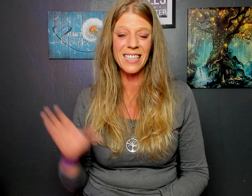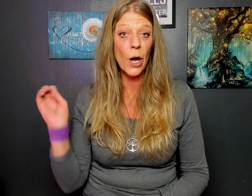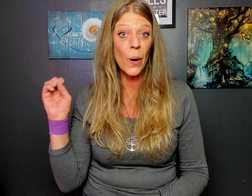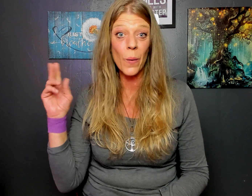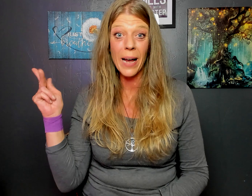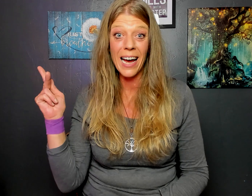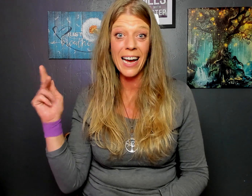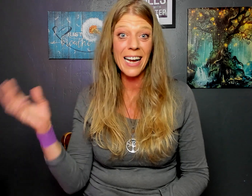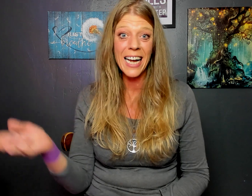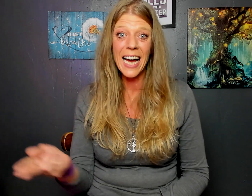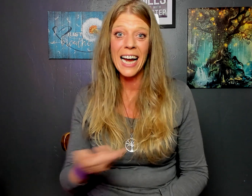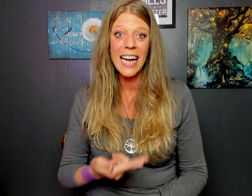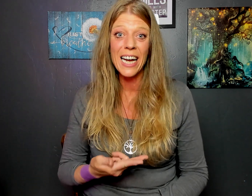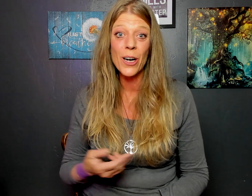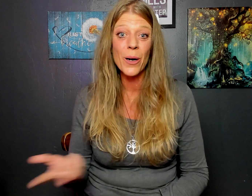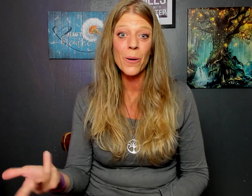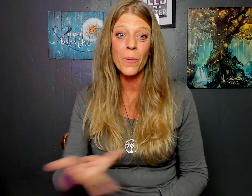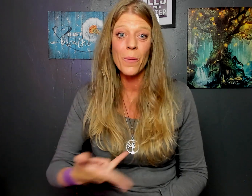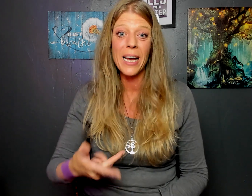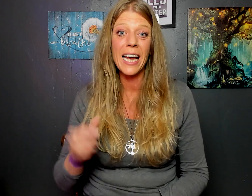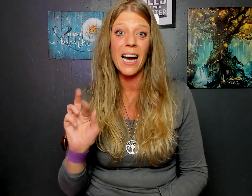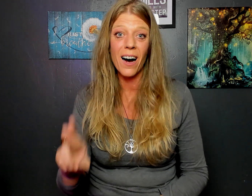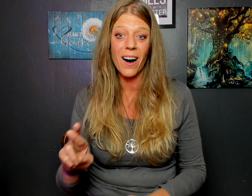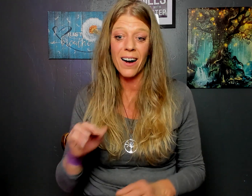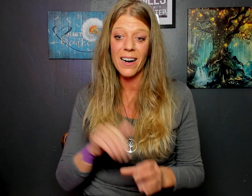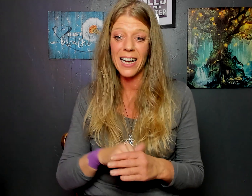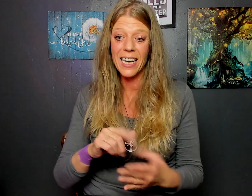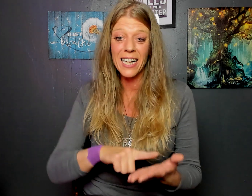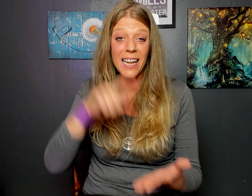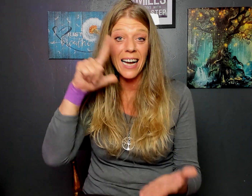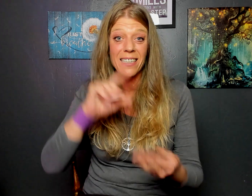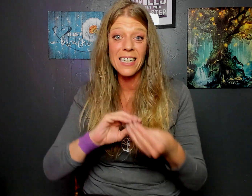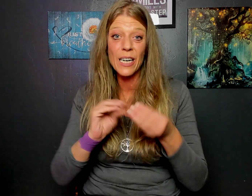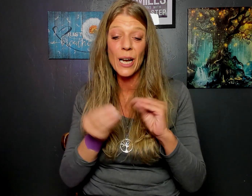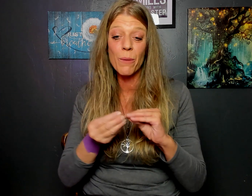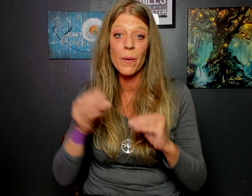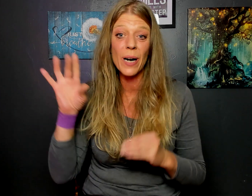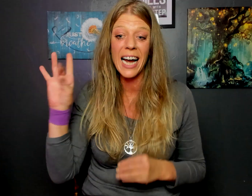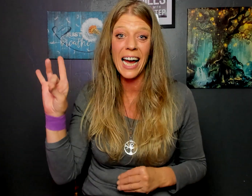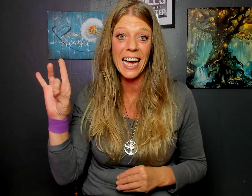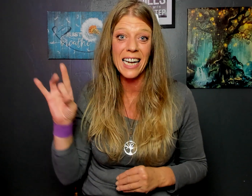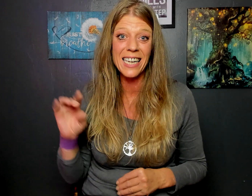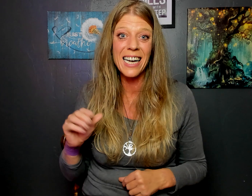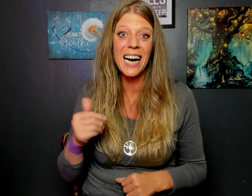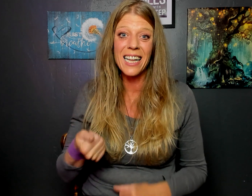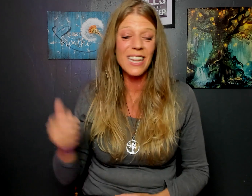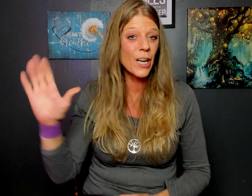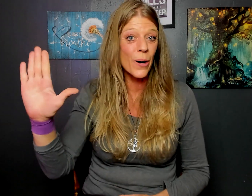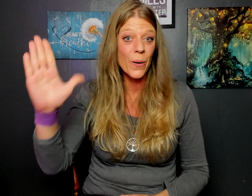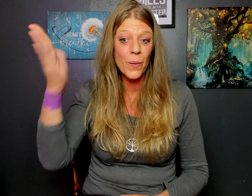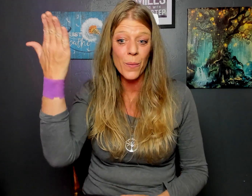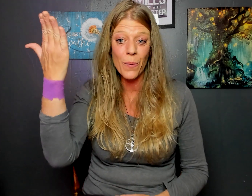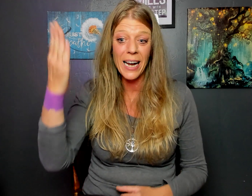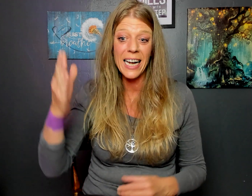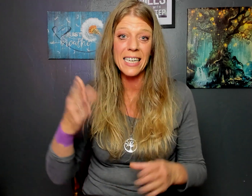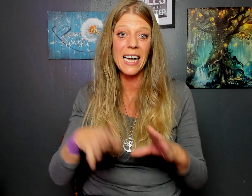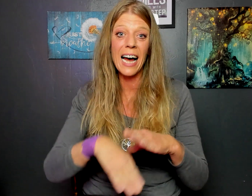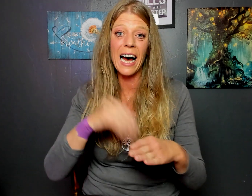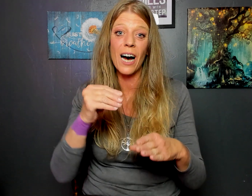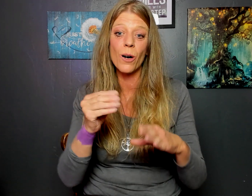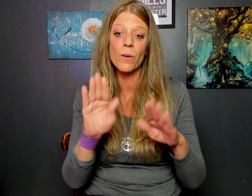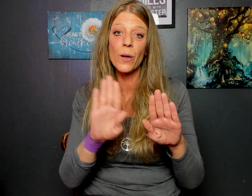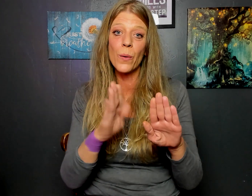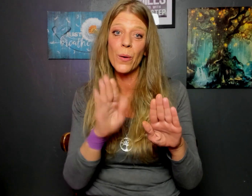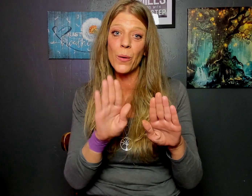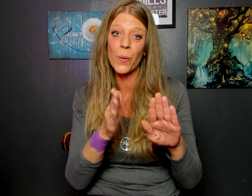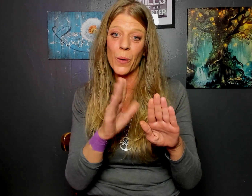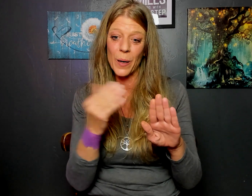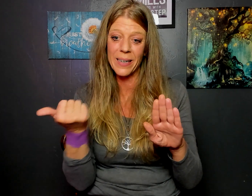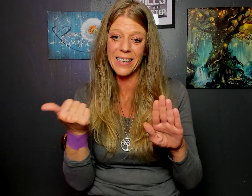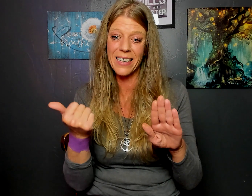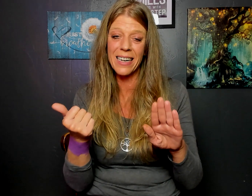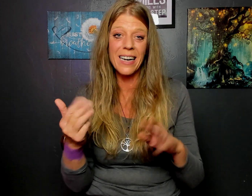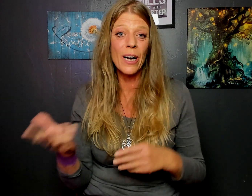OK, here we are in Lesson #08 - The Great Outdoors